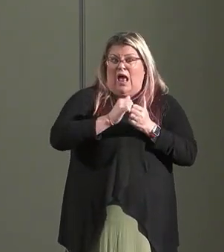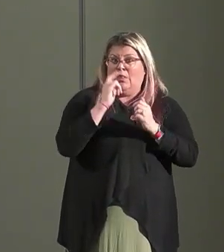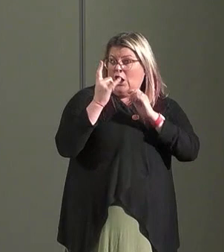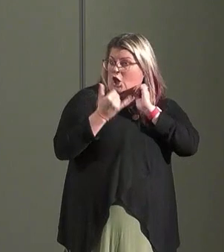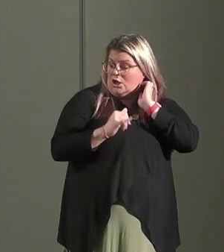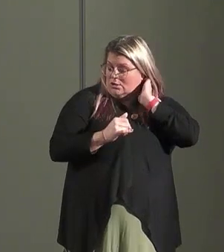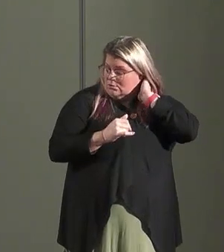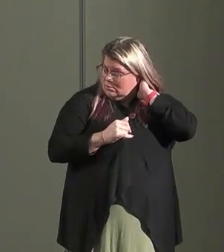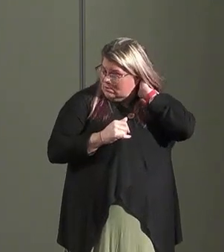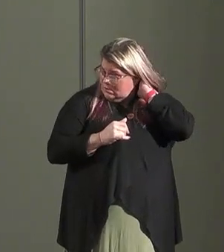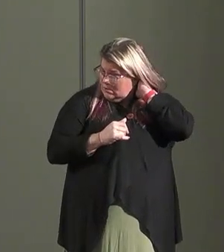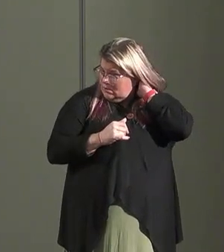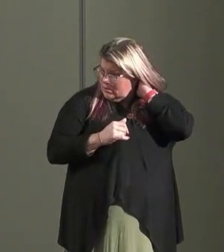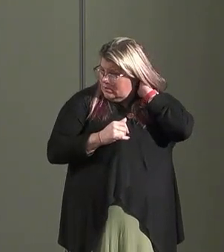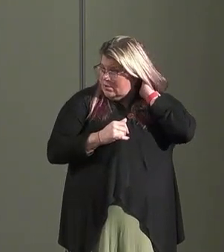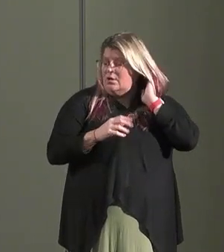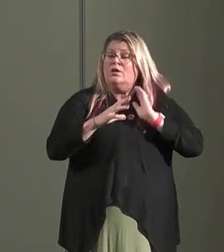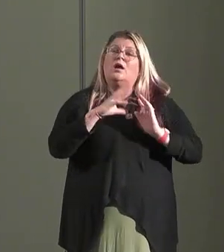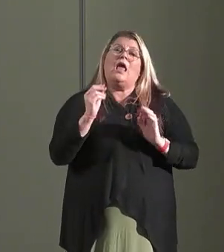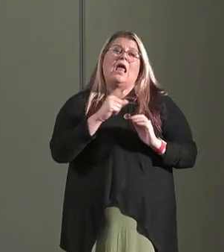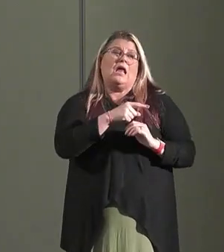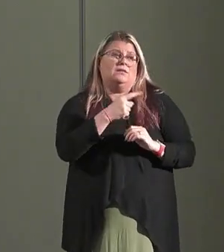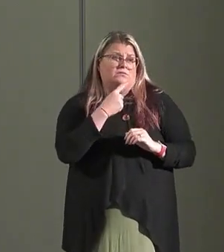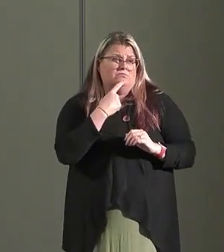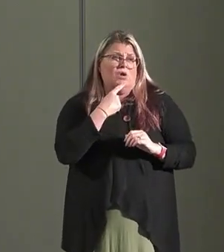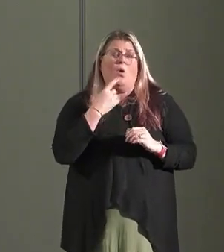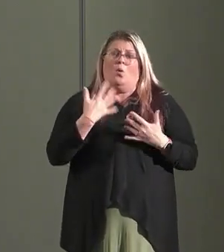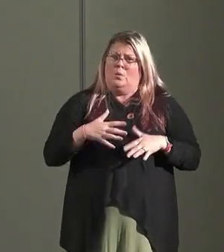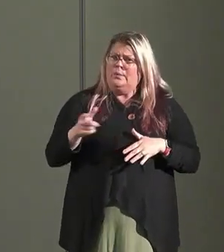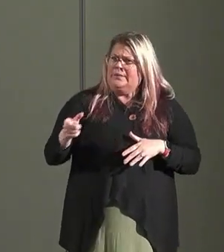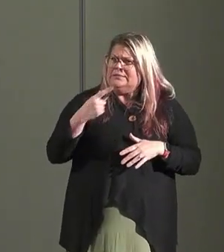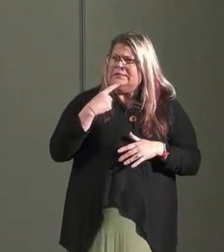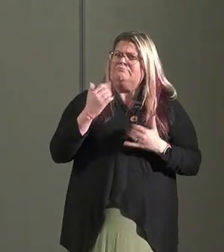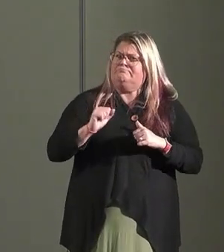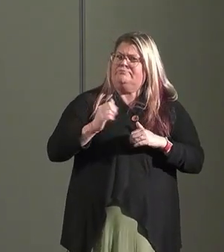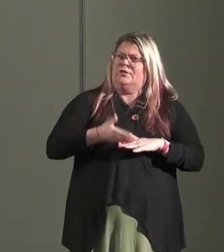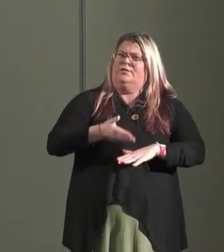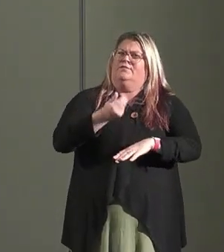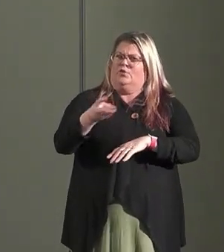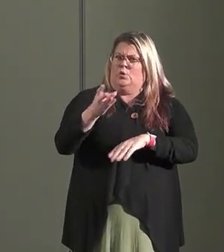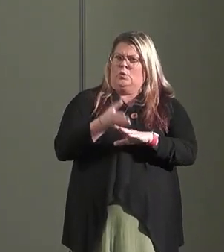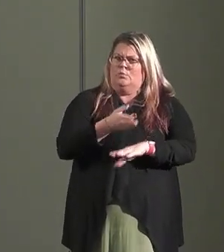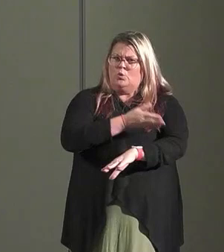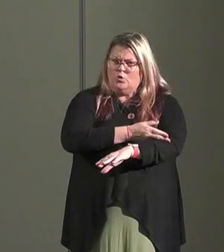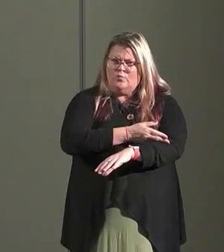There was improvements in the few aspects of accessibility there was a lot of